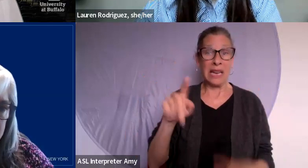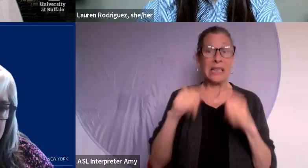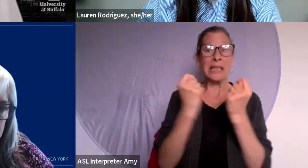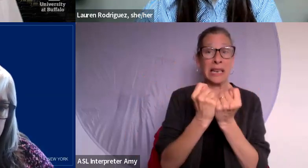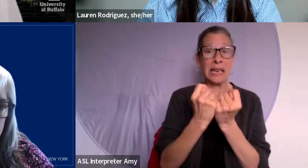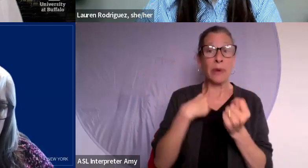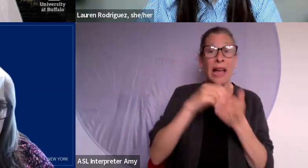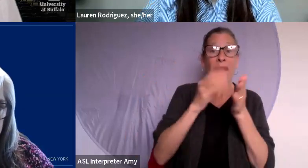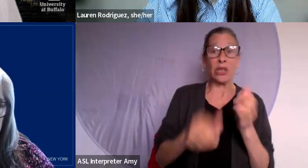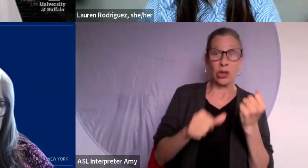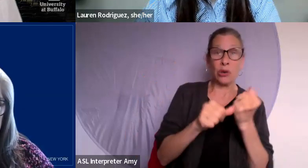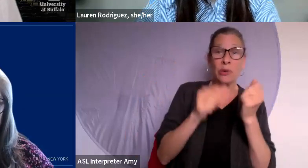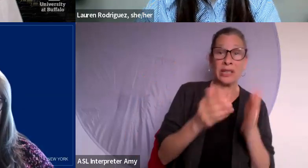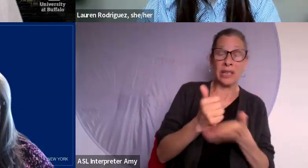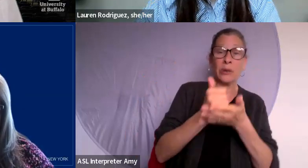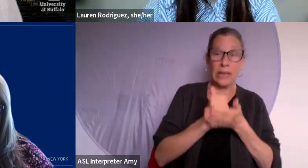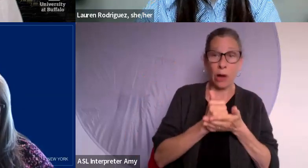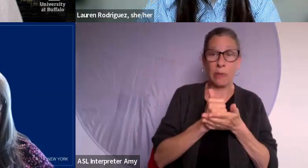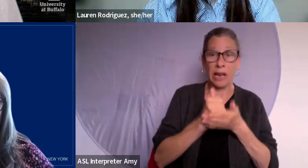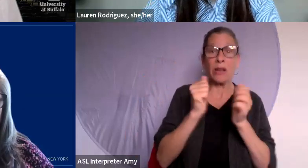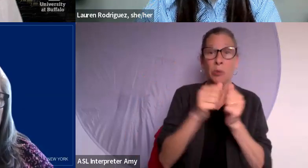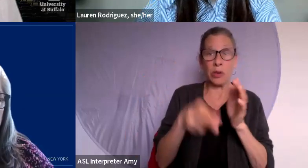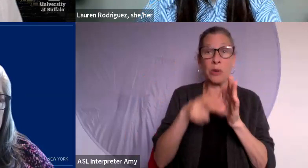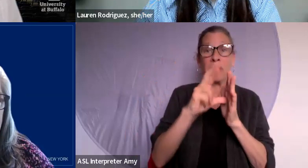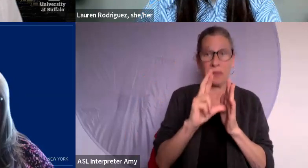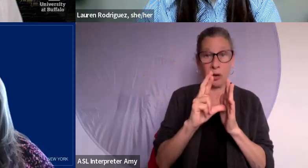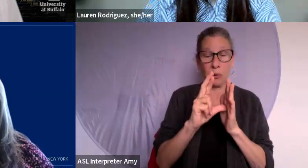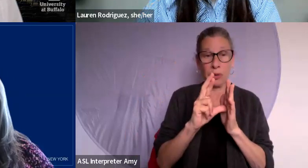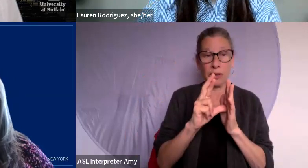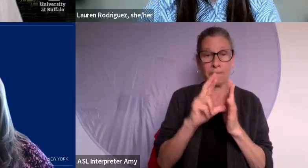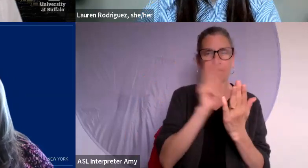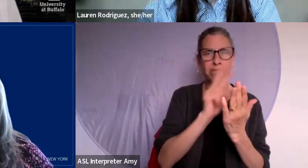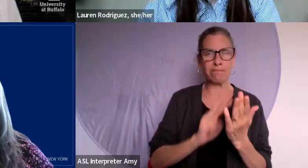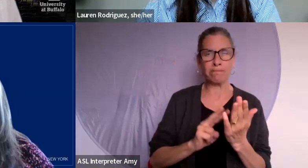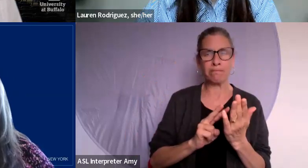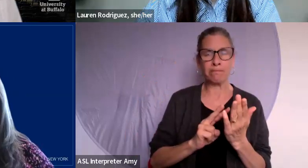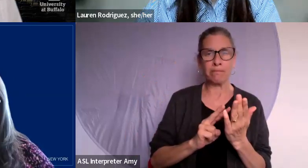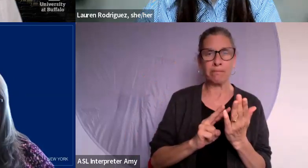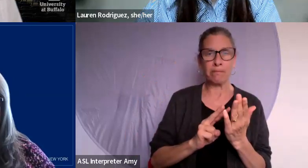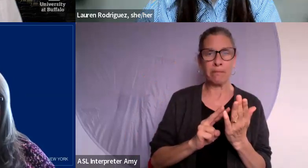assistant who is helping us to do some of the reviews, we tapped into some existing Tableau expertise here at the